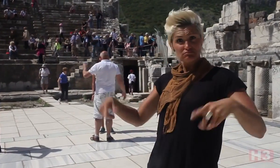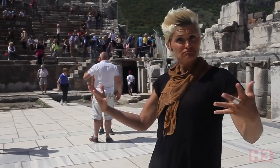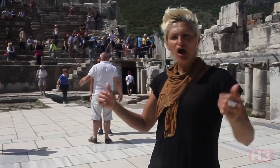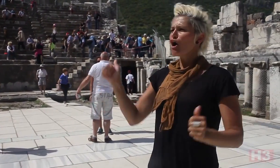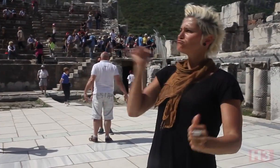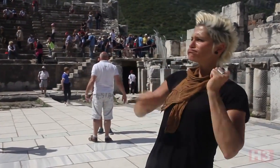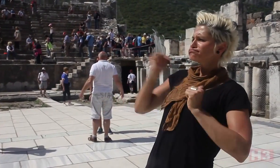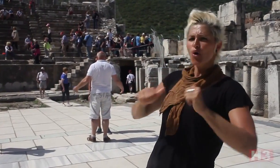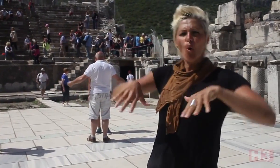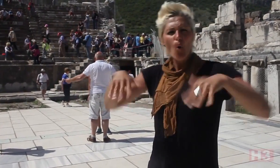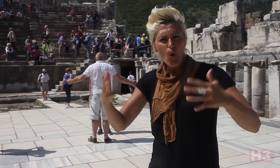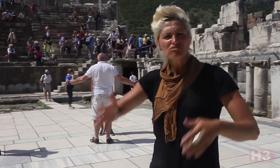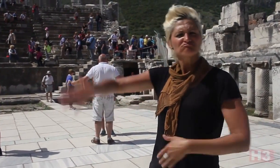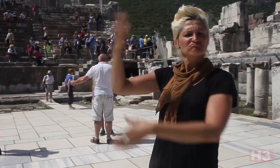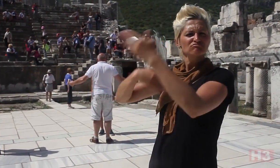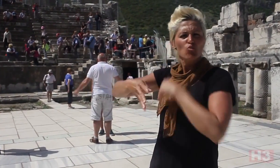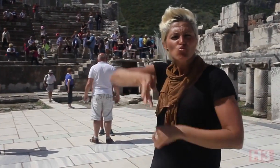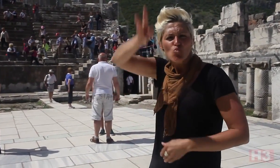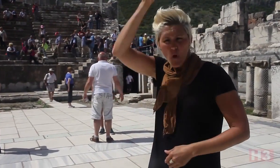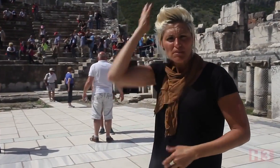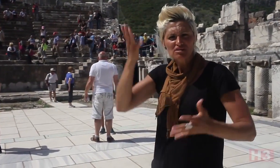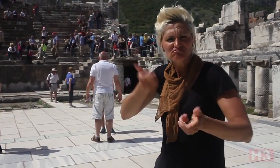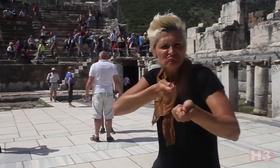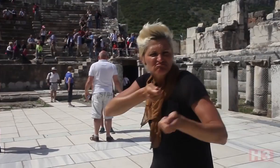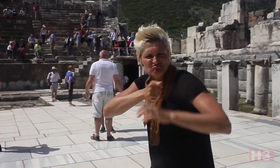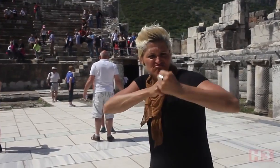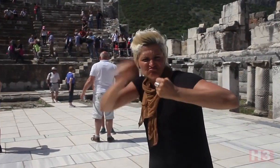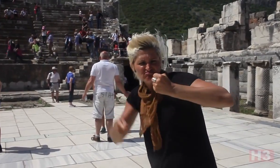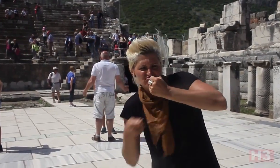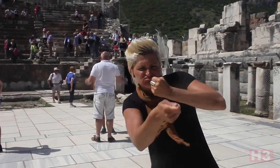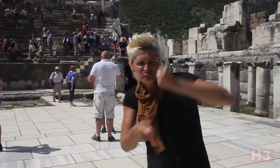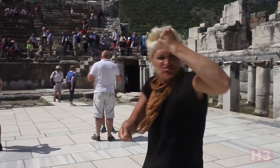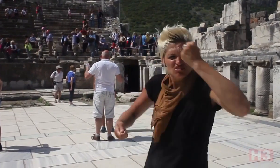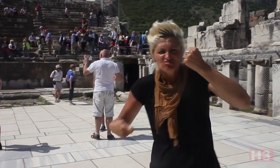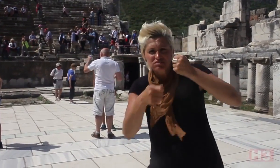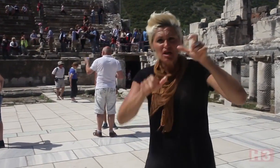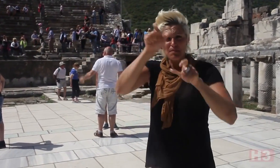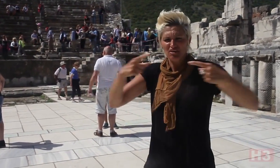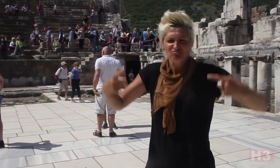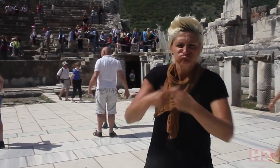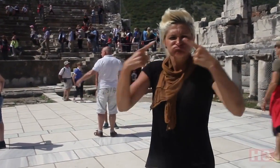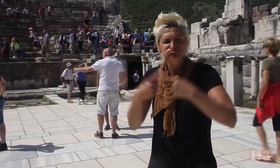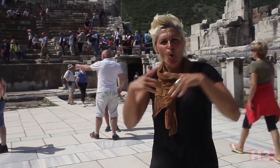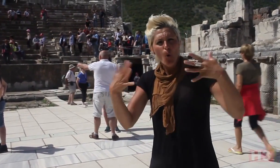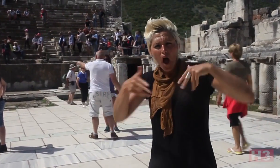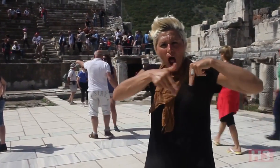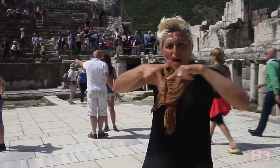Plays or Roman gladiator and animal fights were shown here.